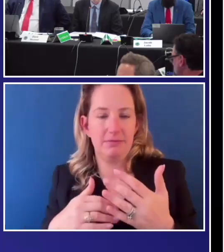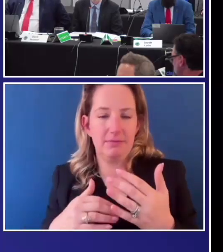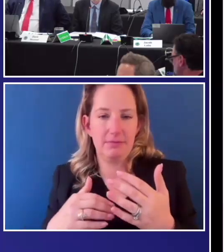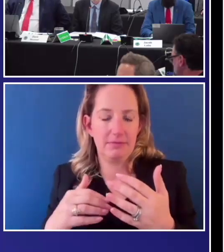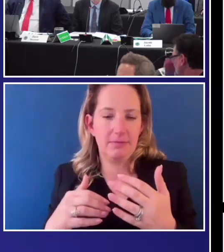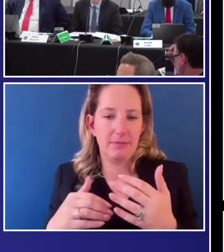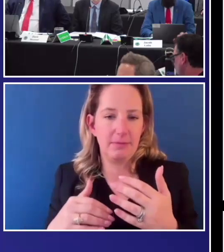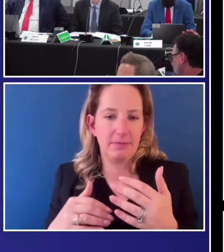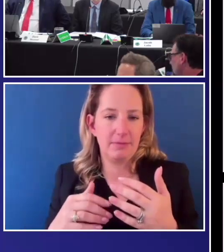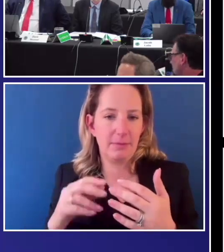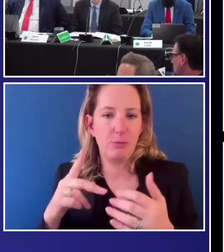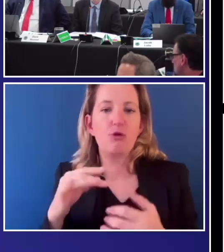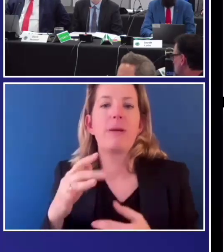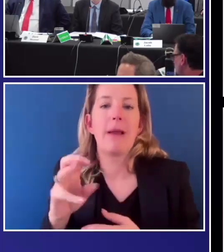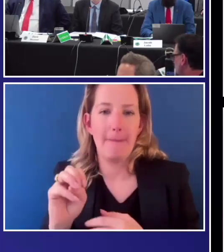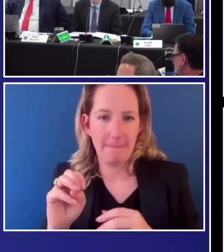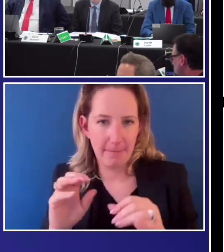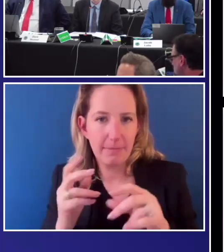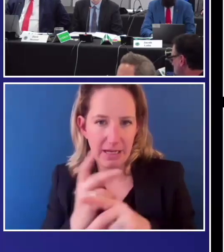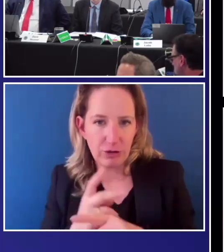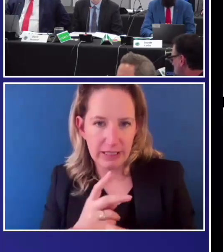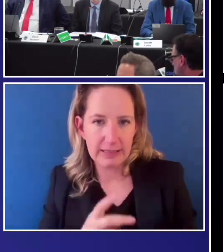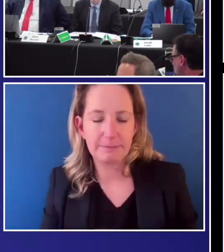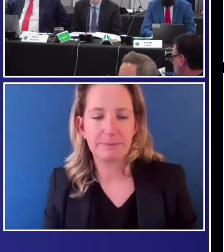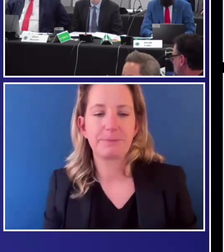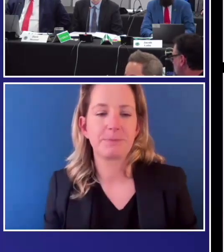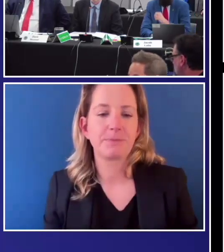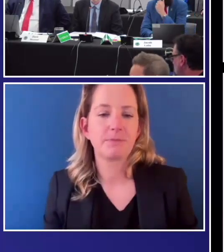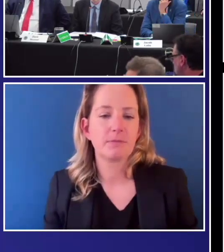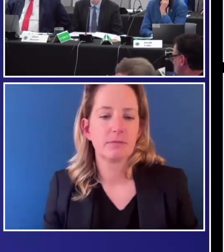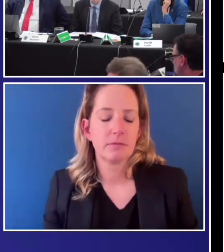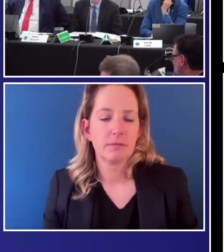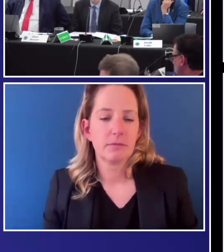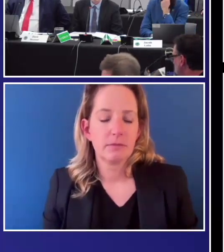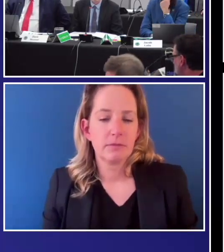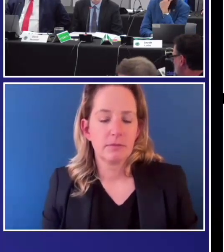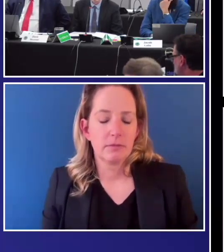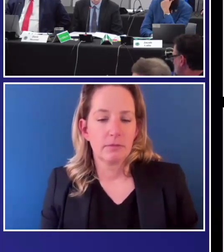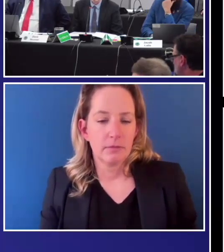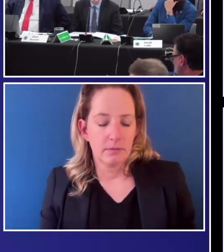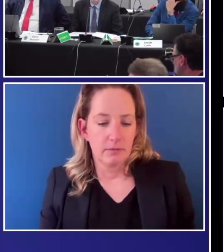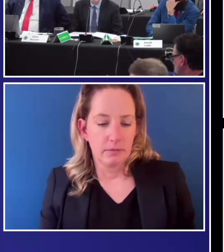So, if we could scroll down. Right now, it says an institution -- I'm sorry, scroll back up for a second,